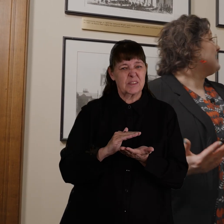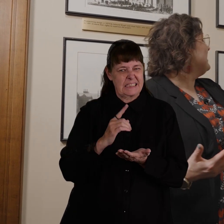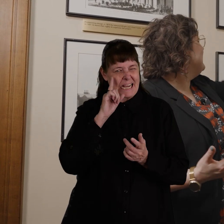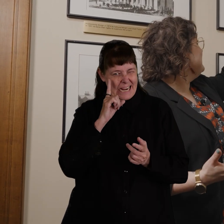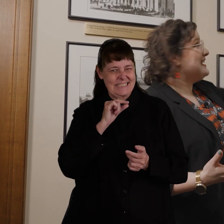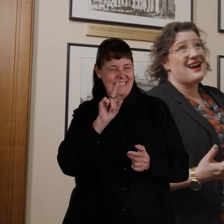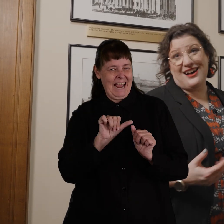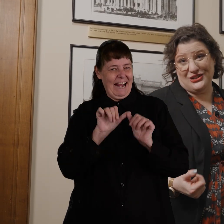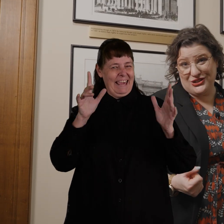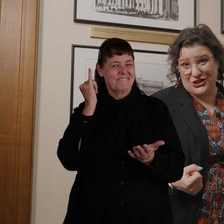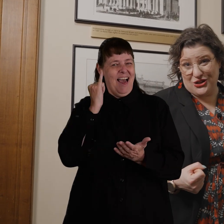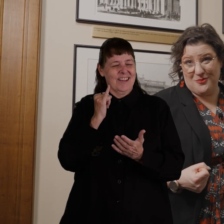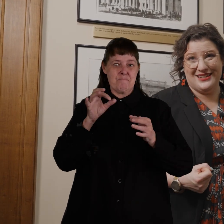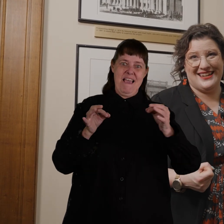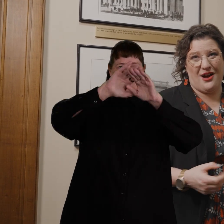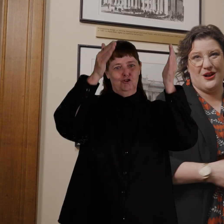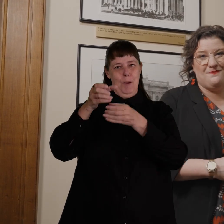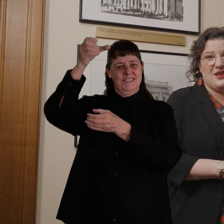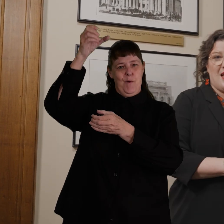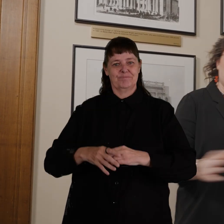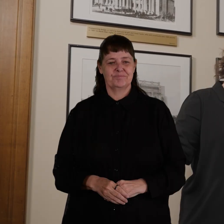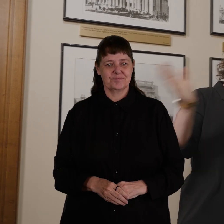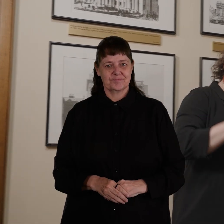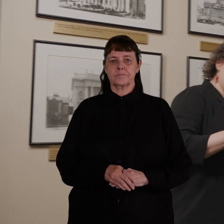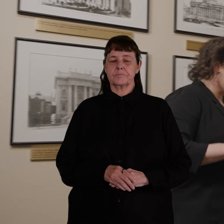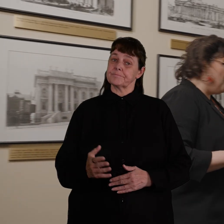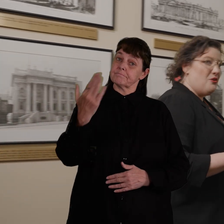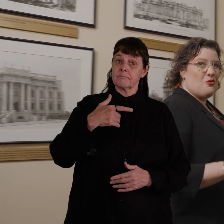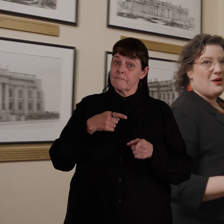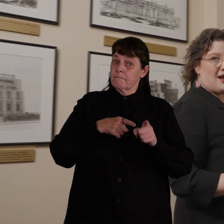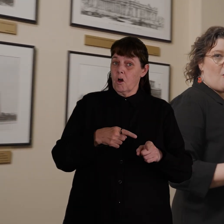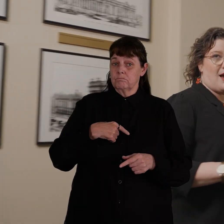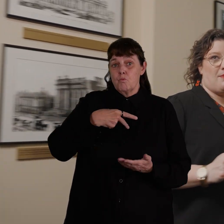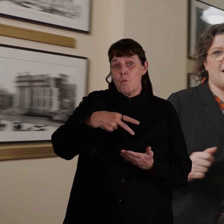You can clearly see our lost dome and tower. If you follow me through, we'll make our way